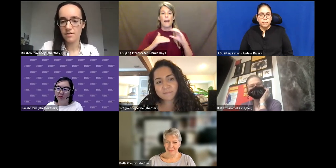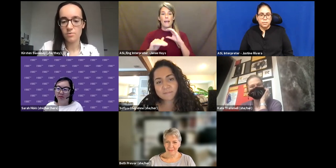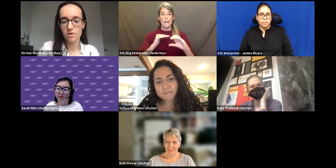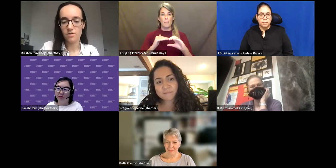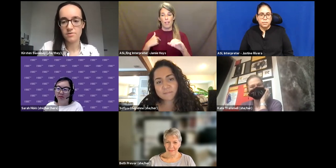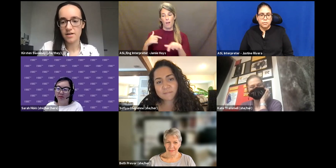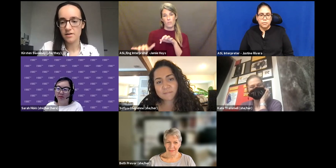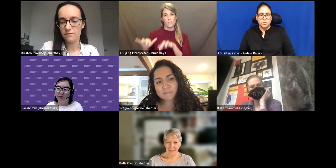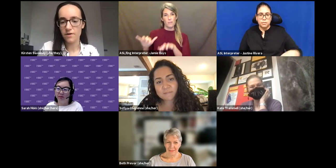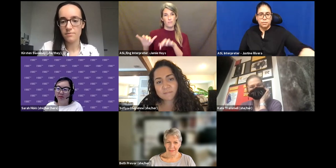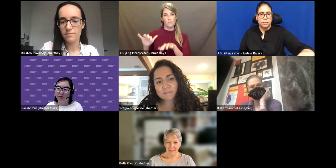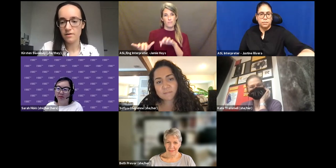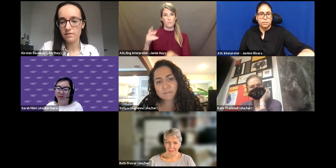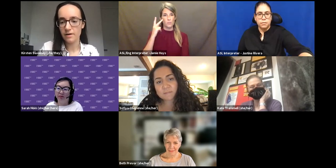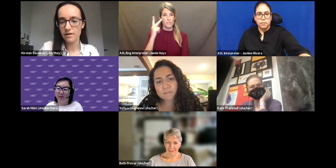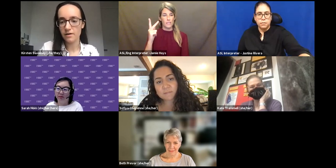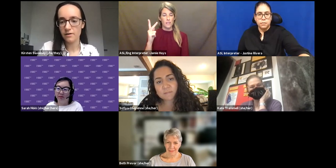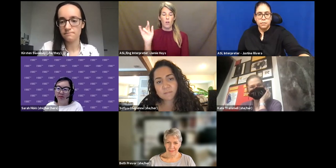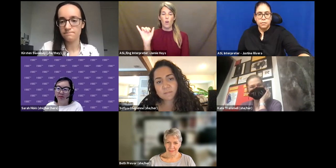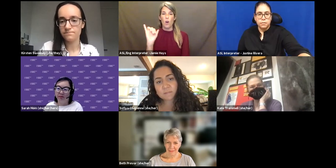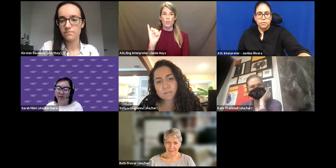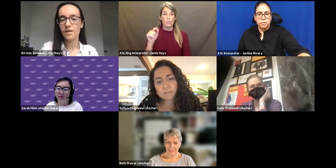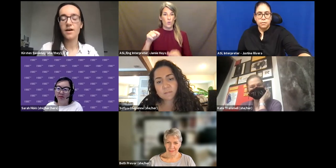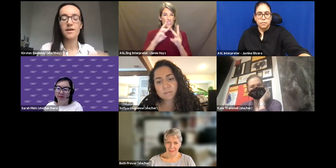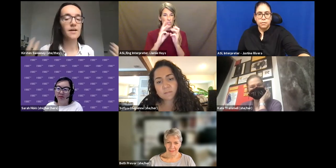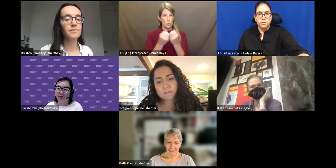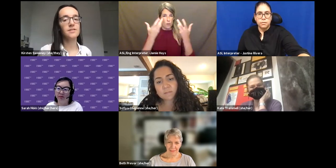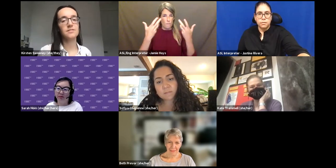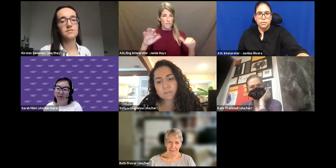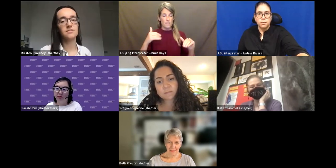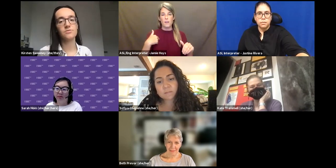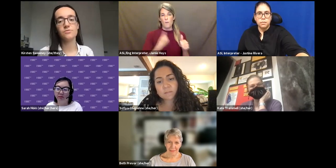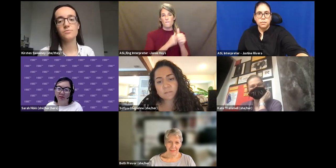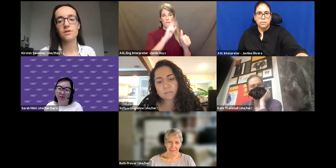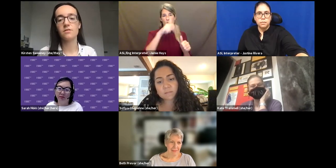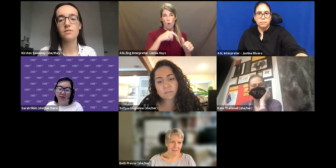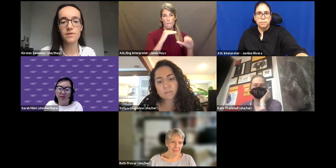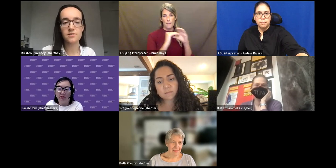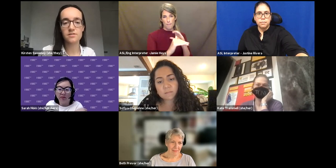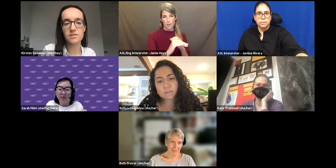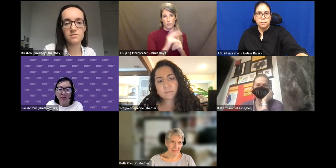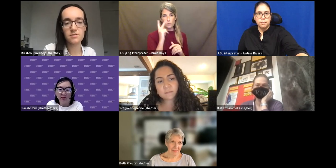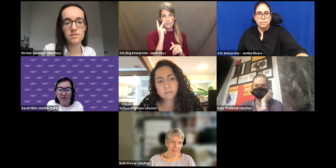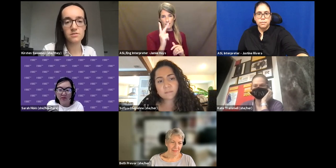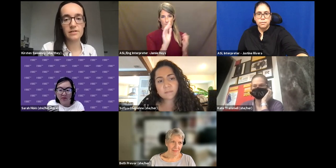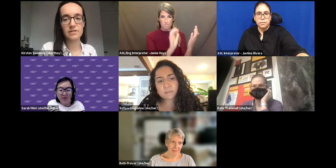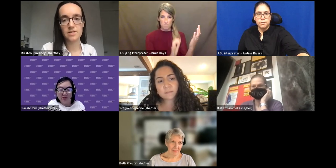You will also get it in your follow up email. But again, because this is so new, we are always, always, always open to